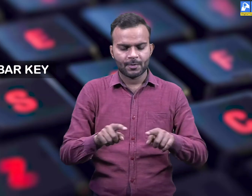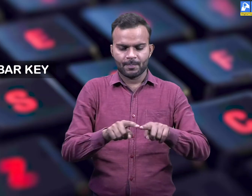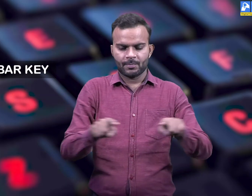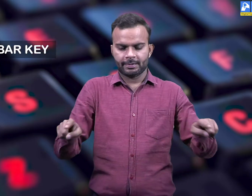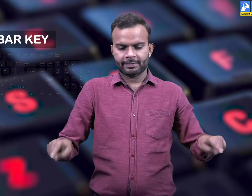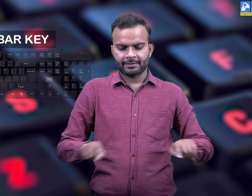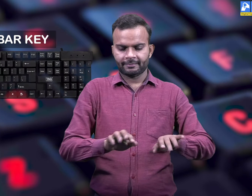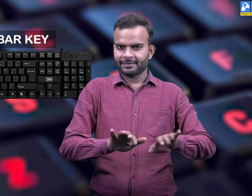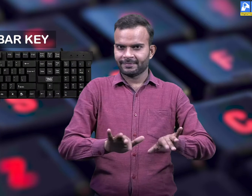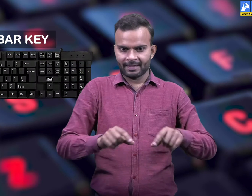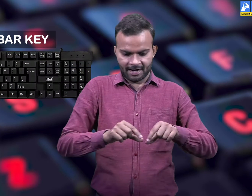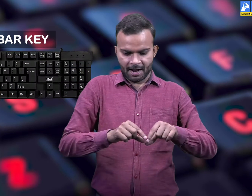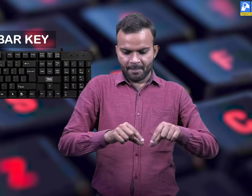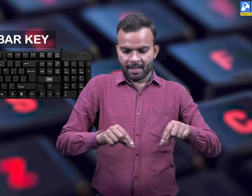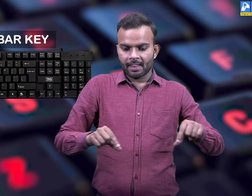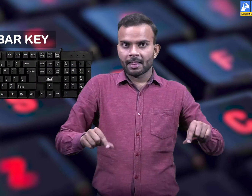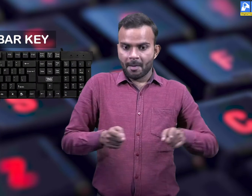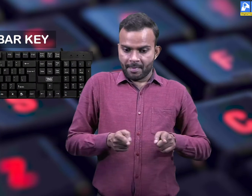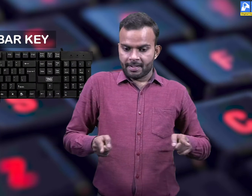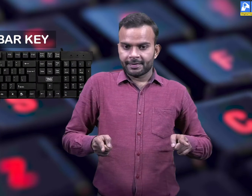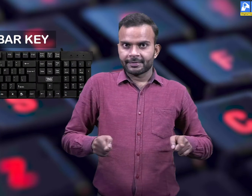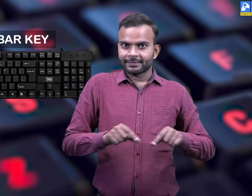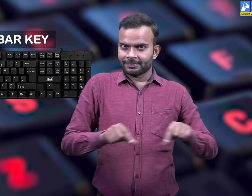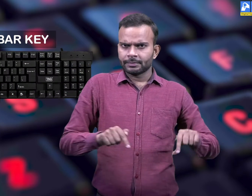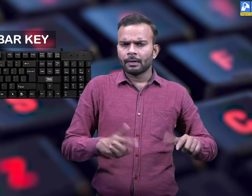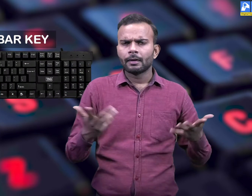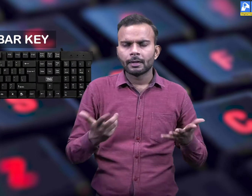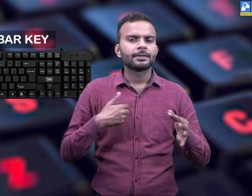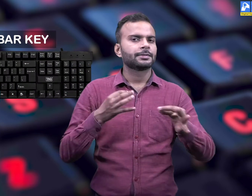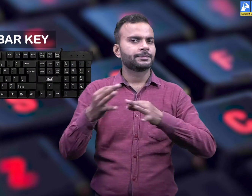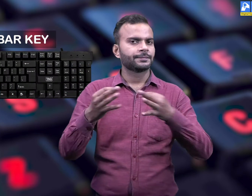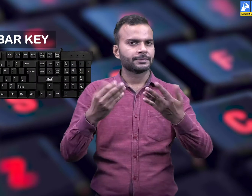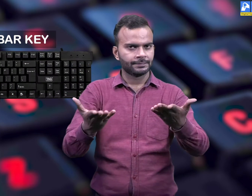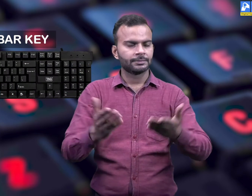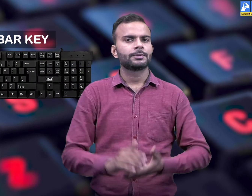It is the longest key on the keyboard. Let's learn about this.